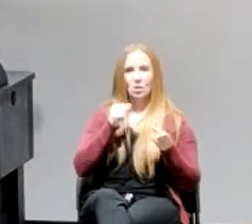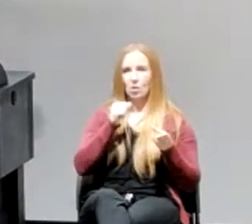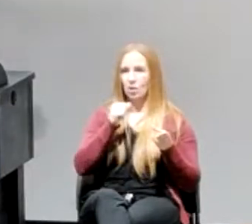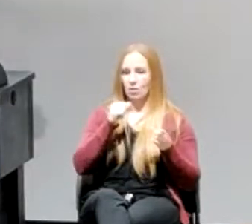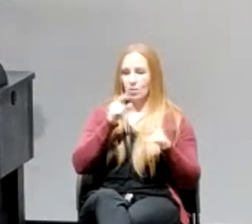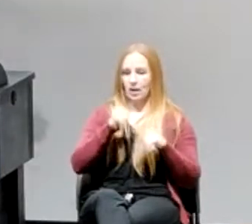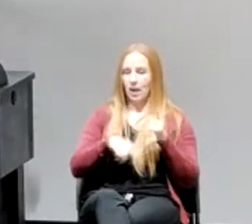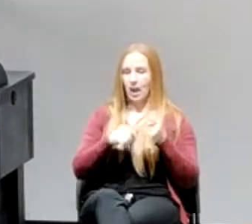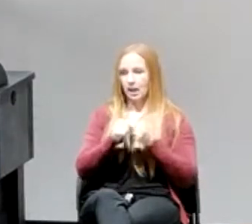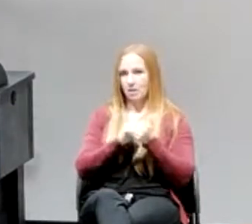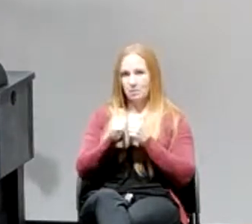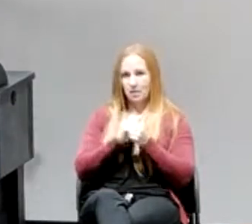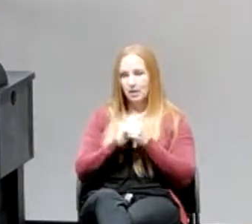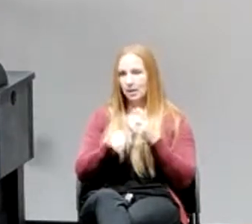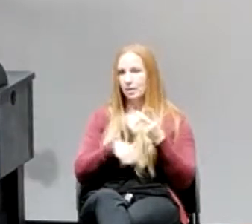We know